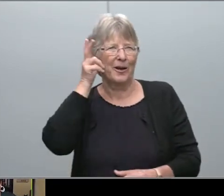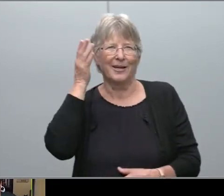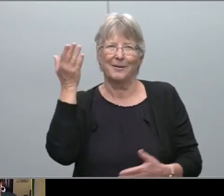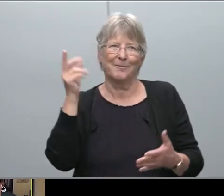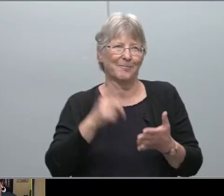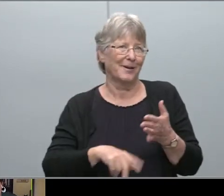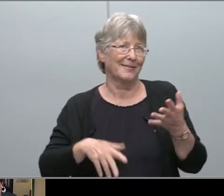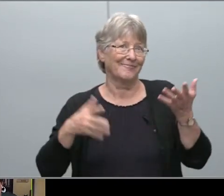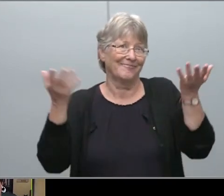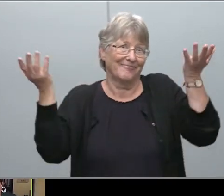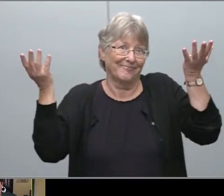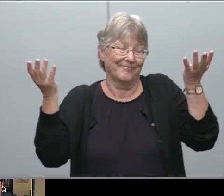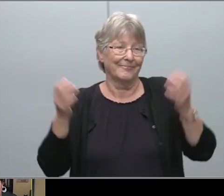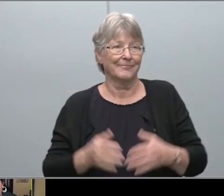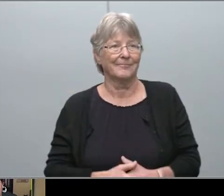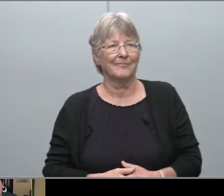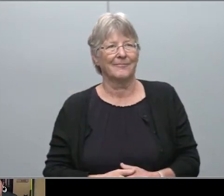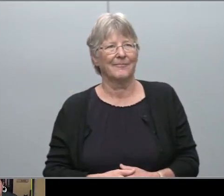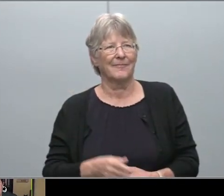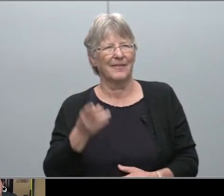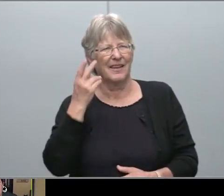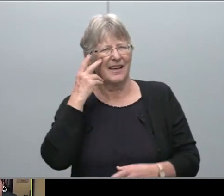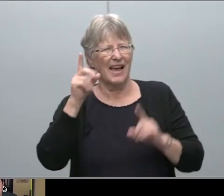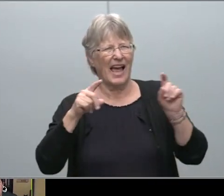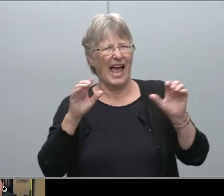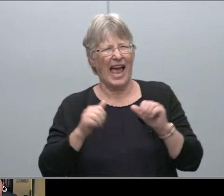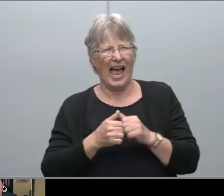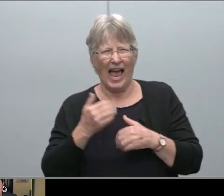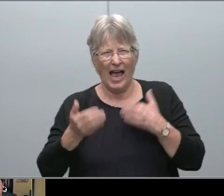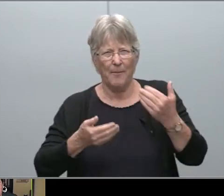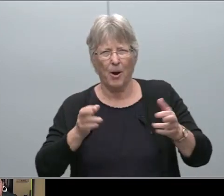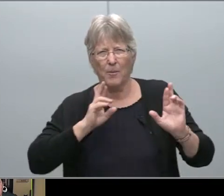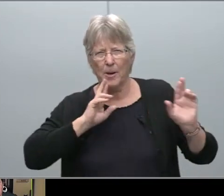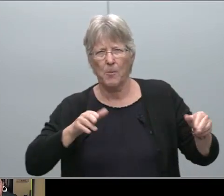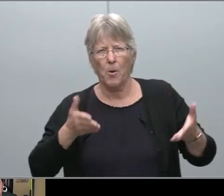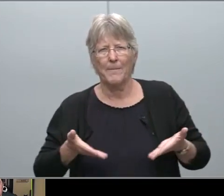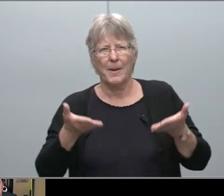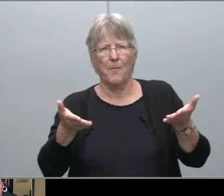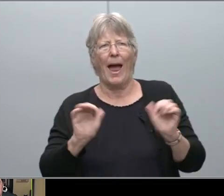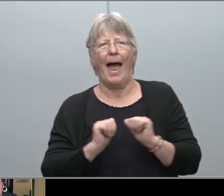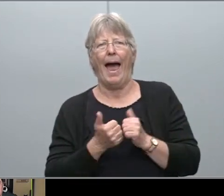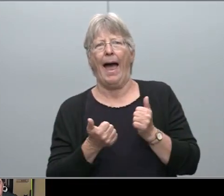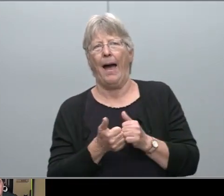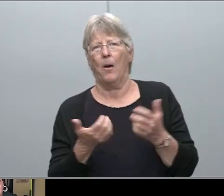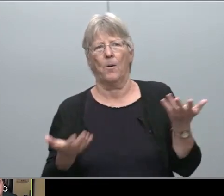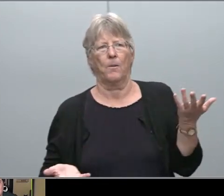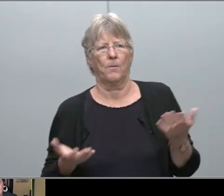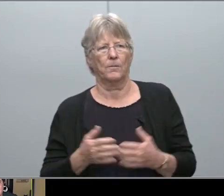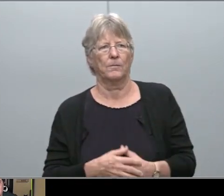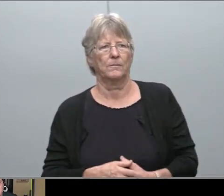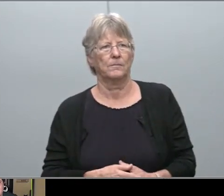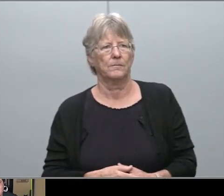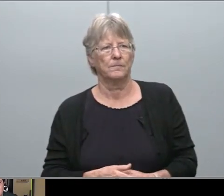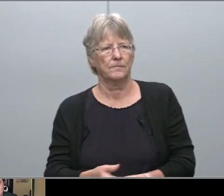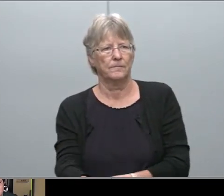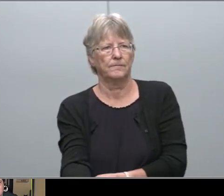So thank you for being here. In a few minutes, I'll share some of the efforts that have taken shape as a result